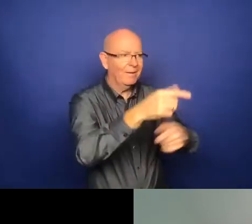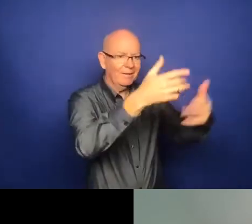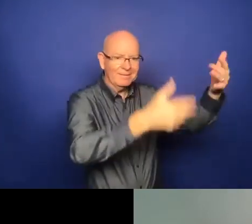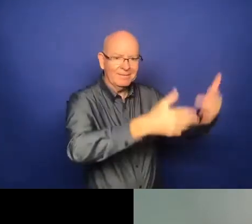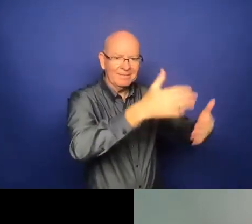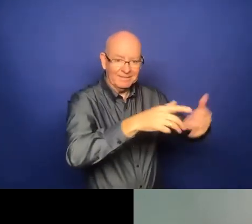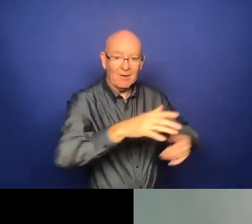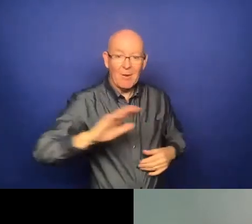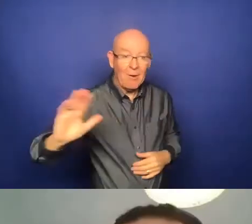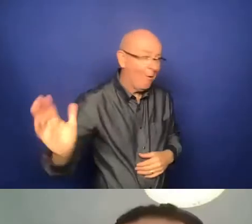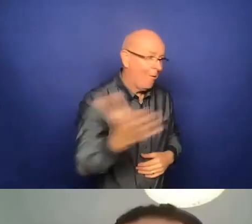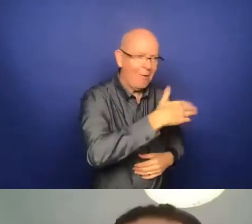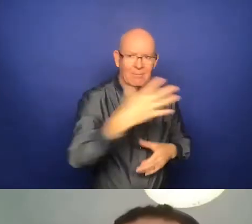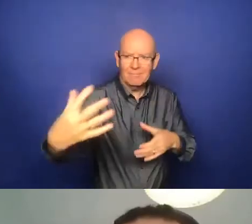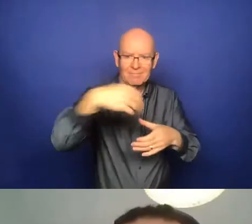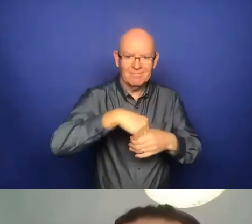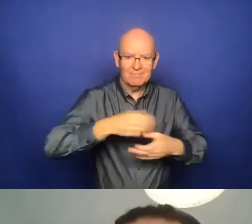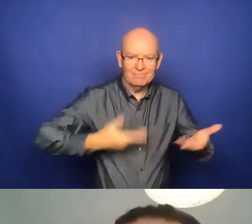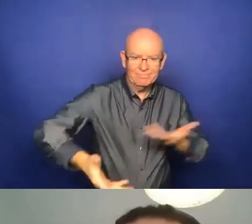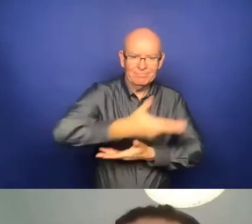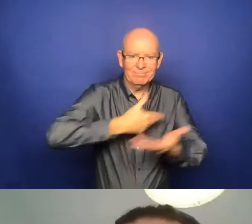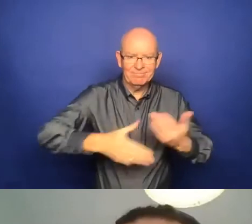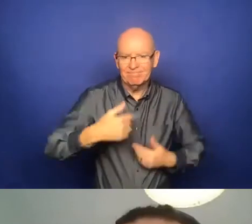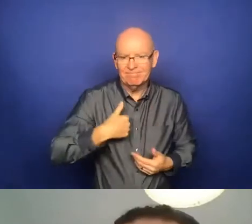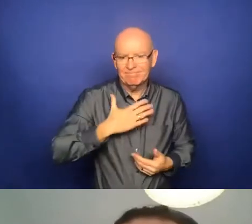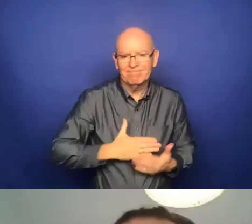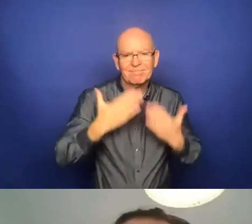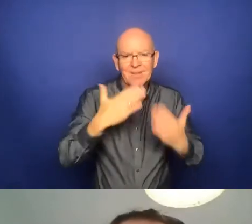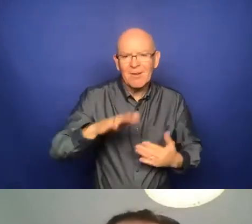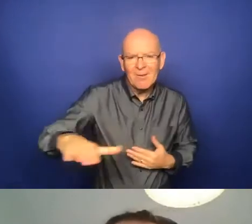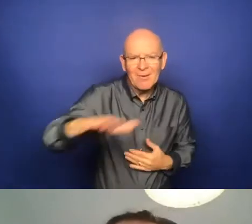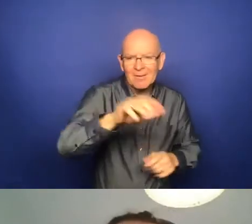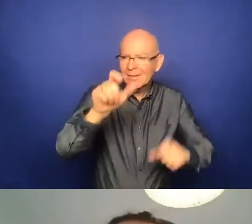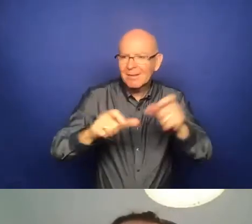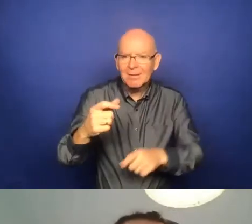involved in this discussion. I would just lake to thank all of the people